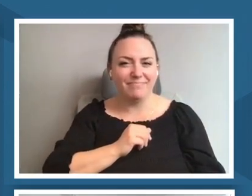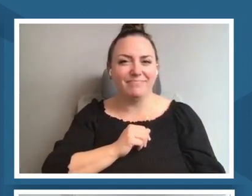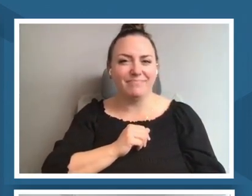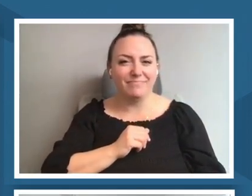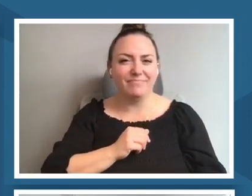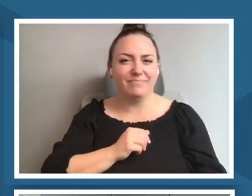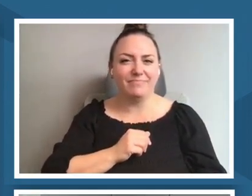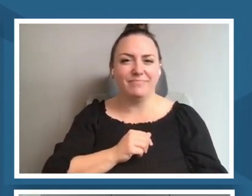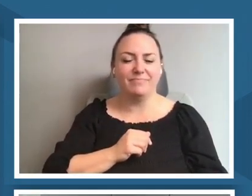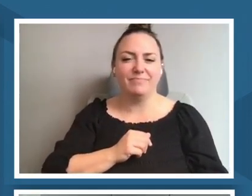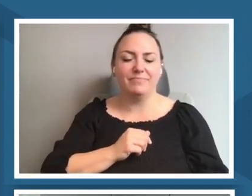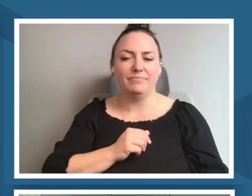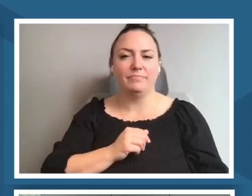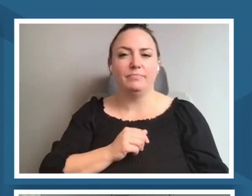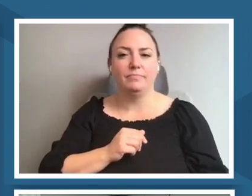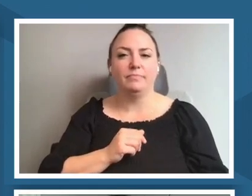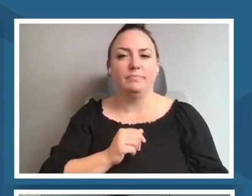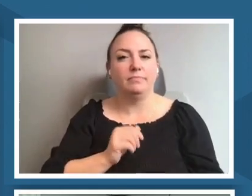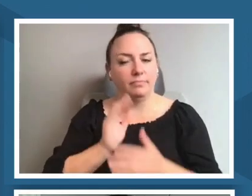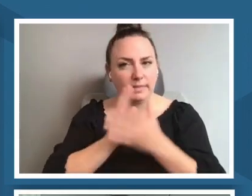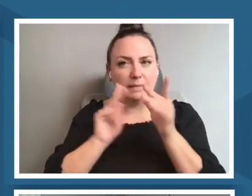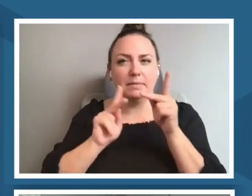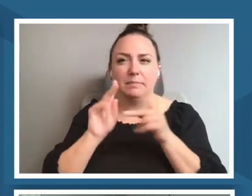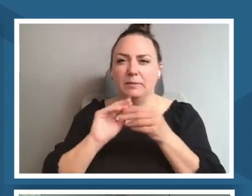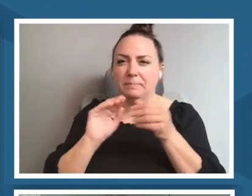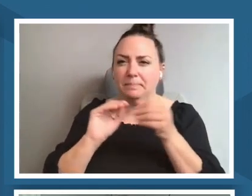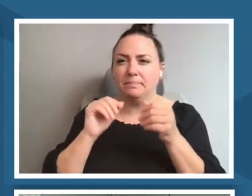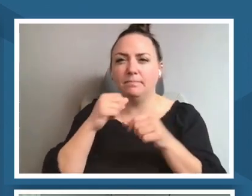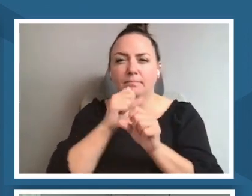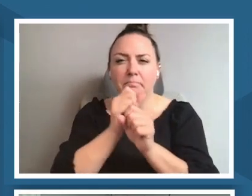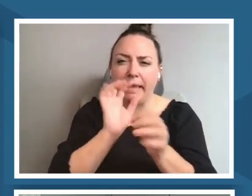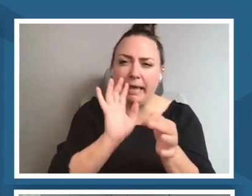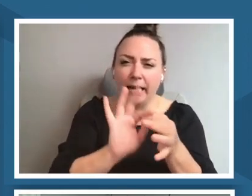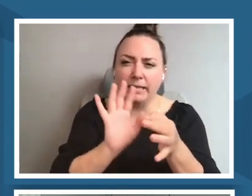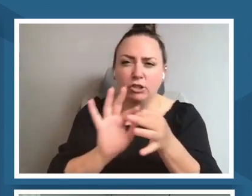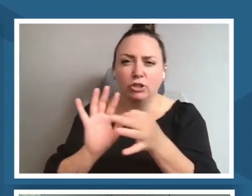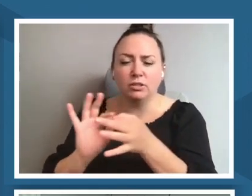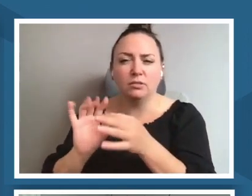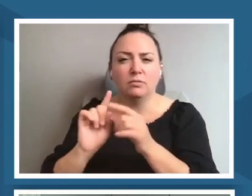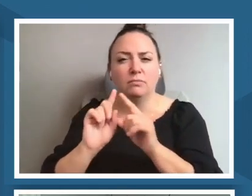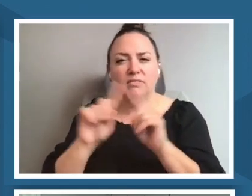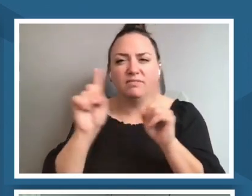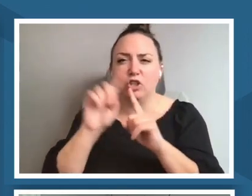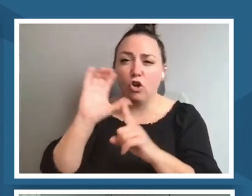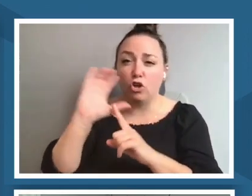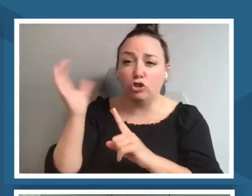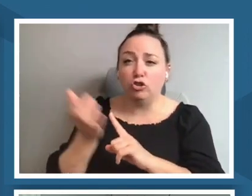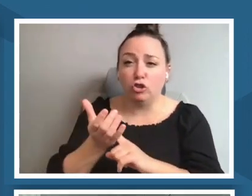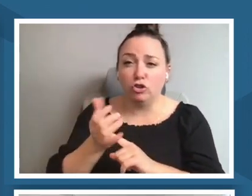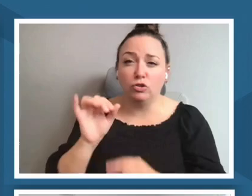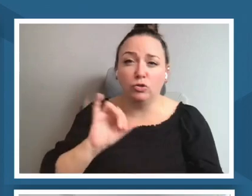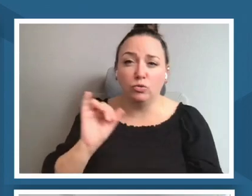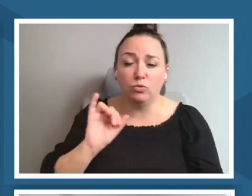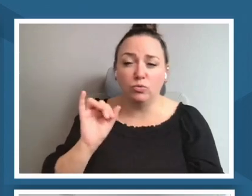and then some people are making some connections perhaps to different um cultures